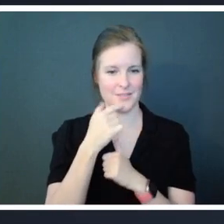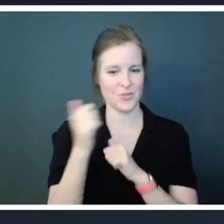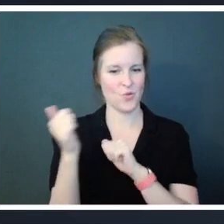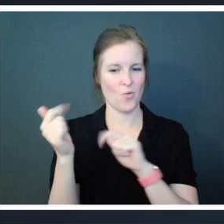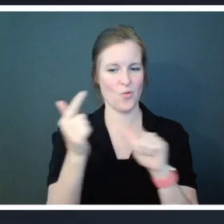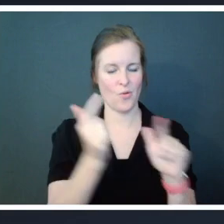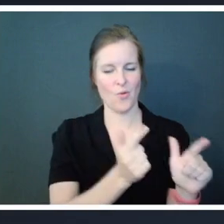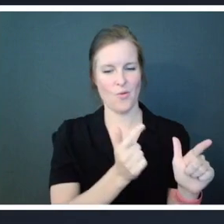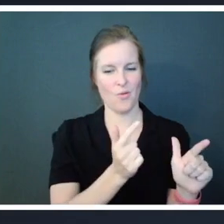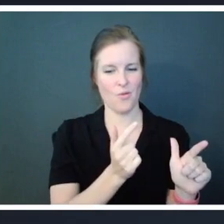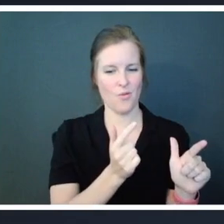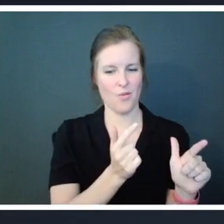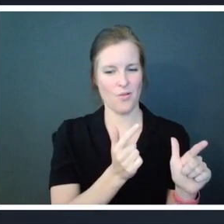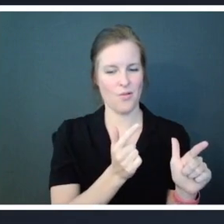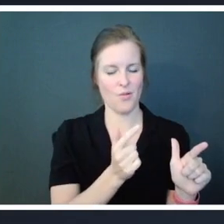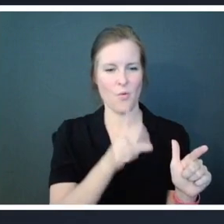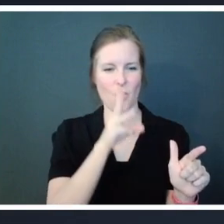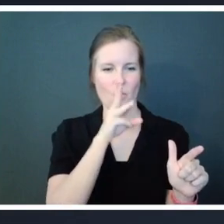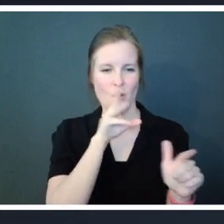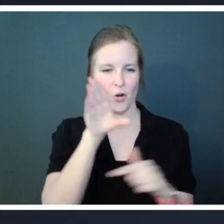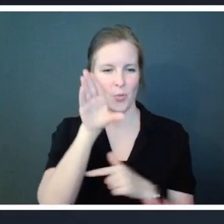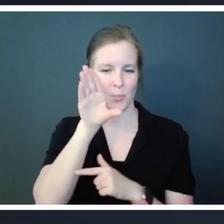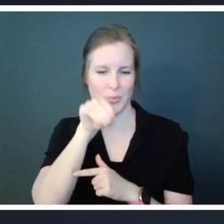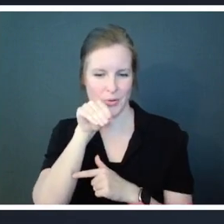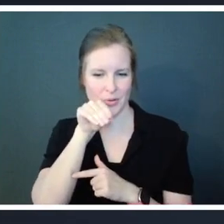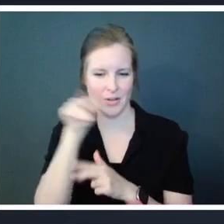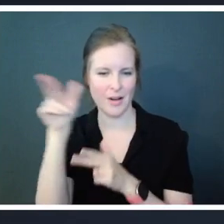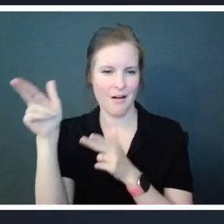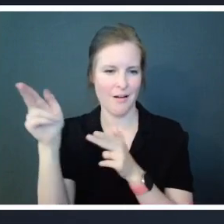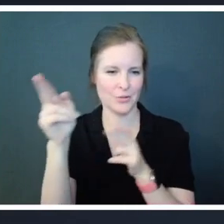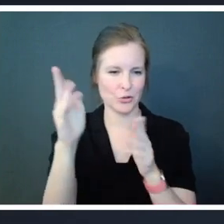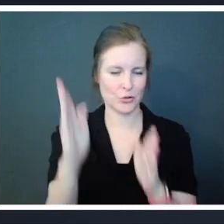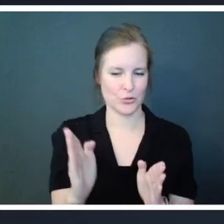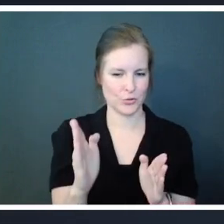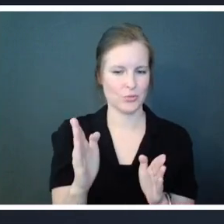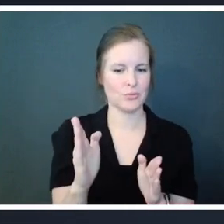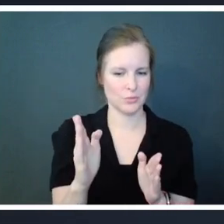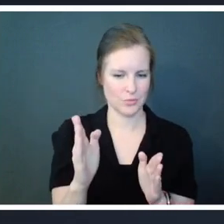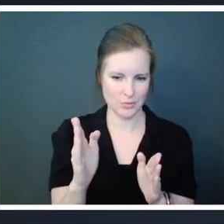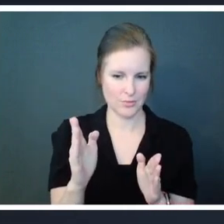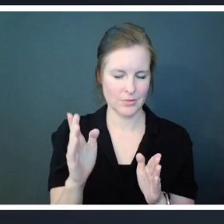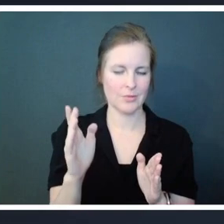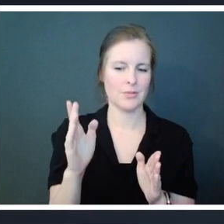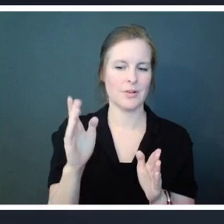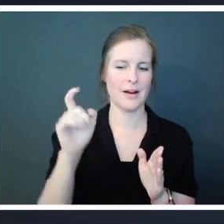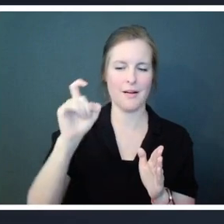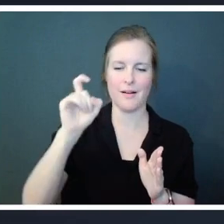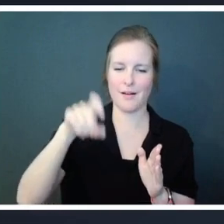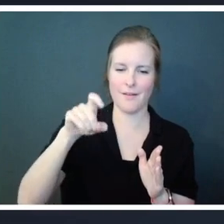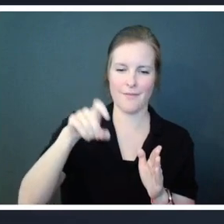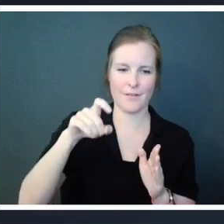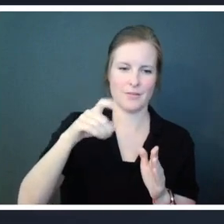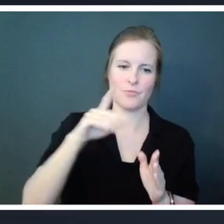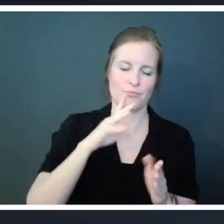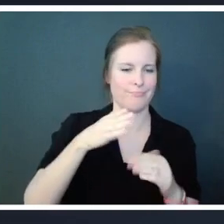over the age of 16 to purchase and carry a valid annual duck stamp as part of the requirements for